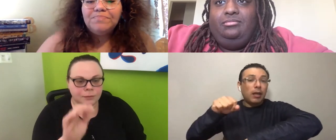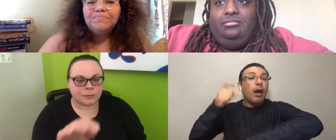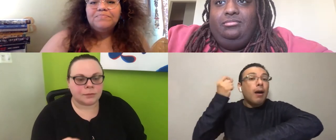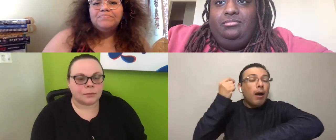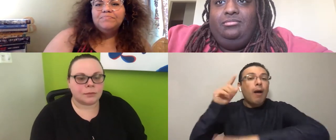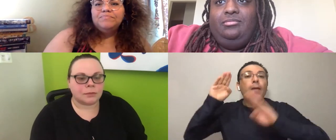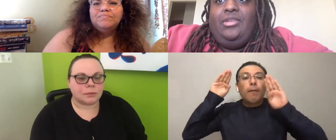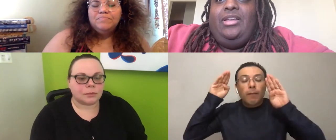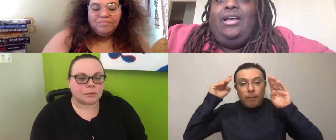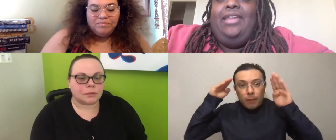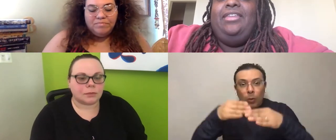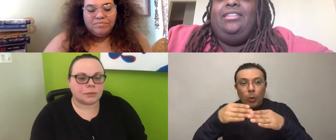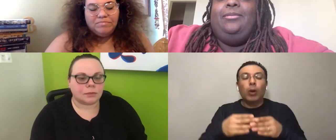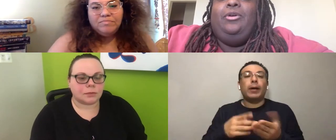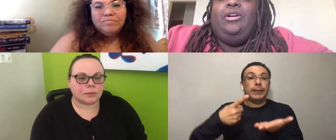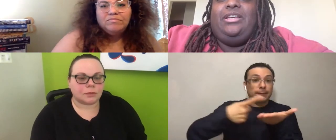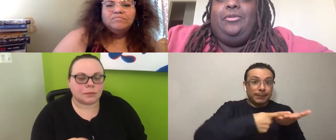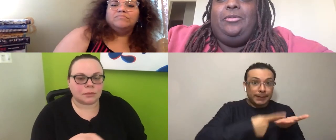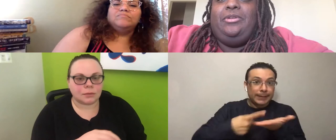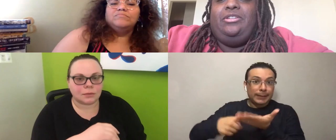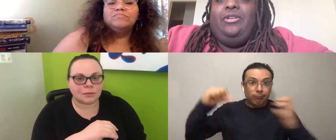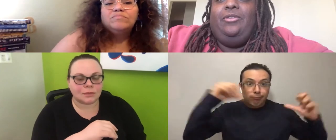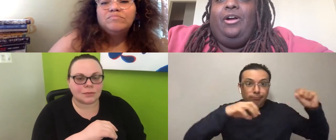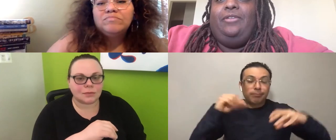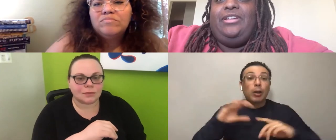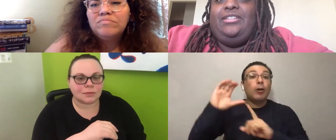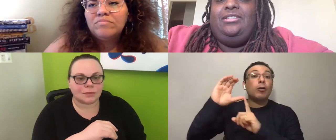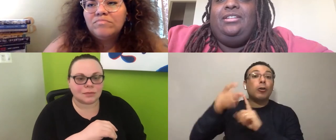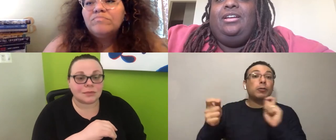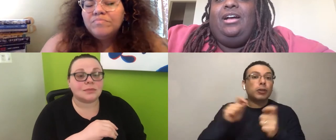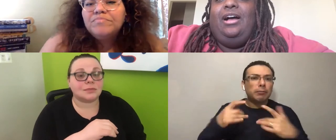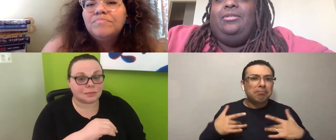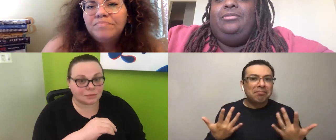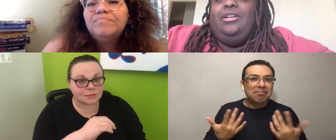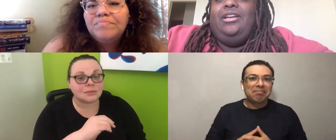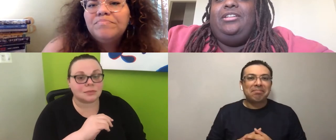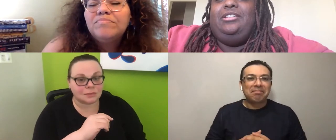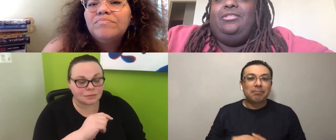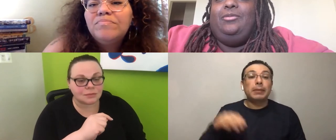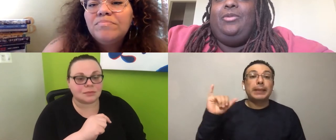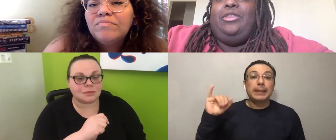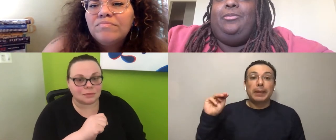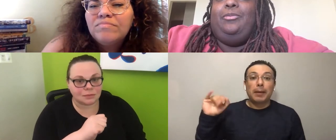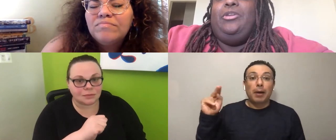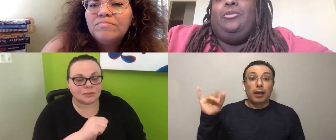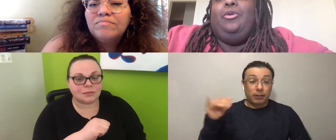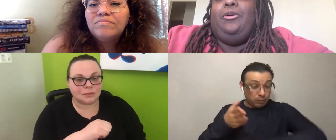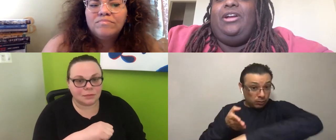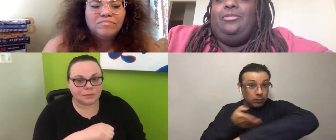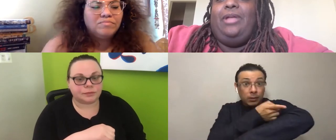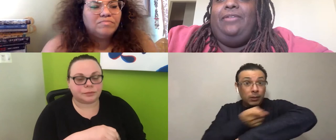I think that more disabled people need to run for office with a more progressive platform.